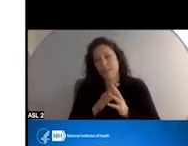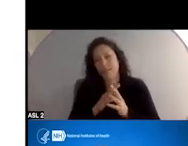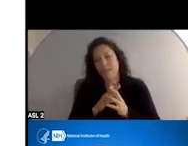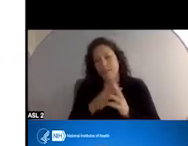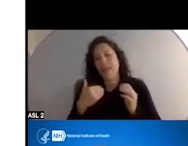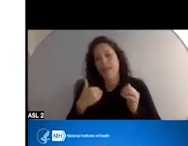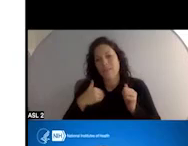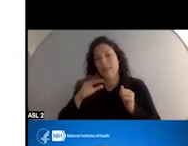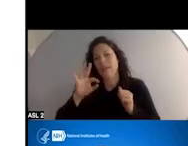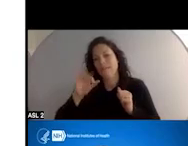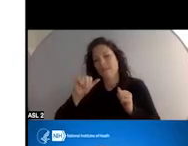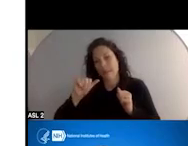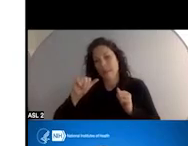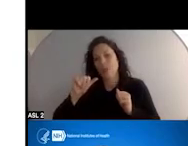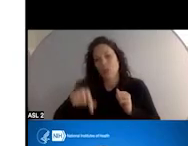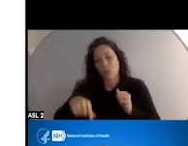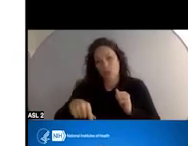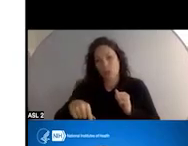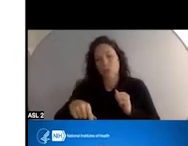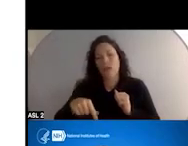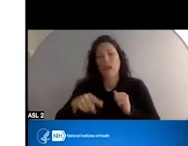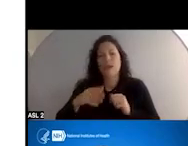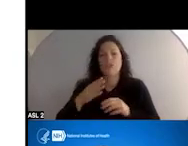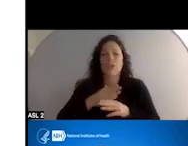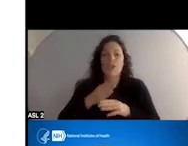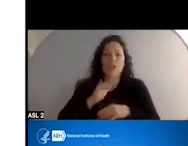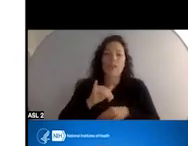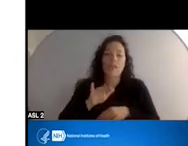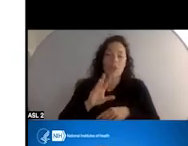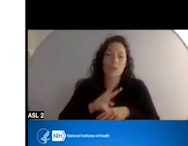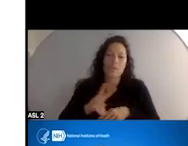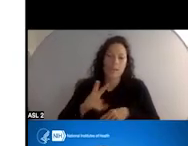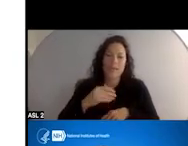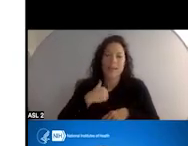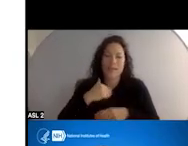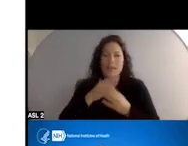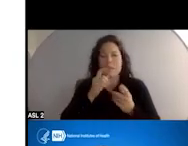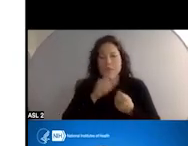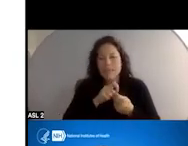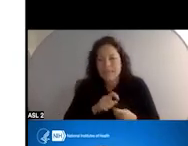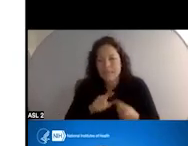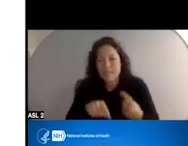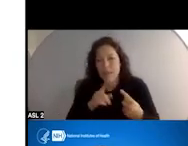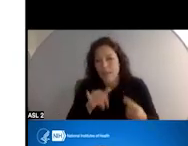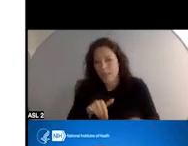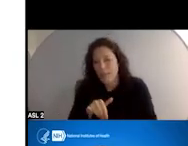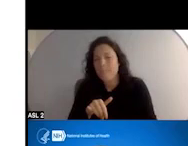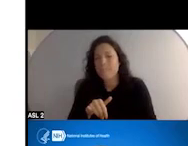on the sharing.nih.gov website that goes into some detail about this and indicates that, in general,